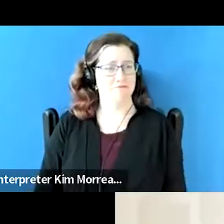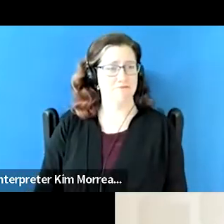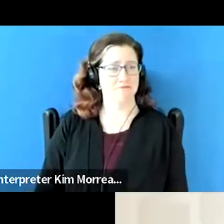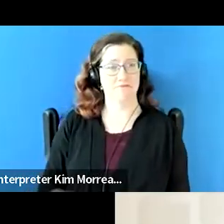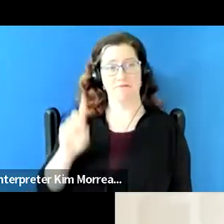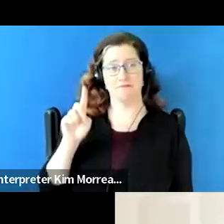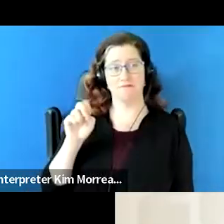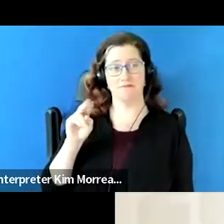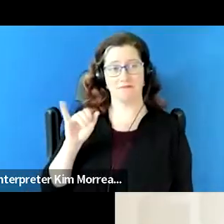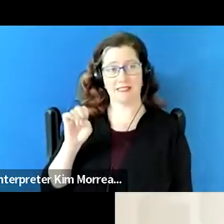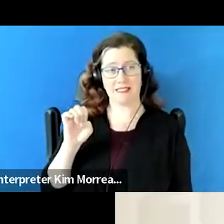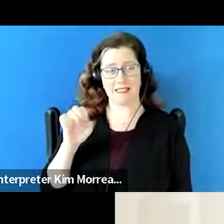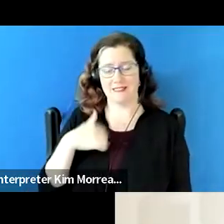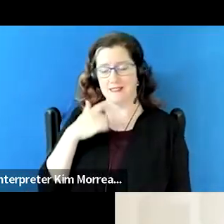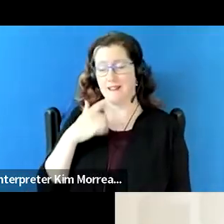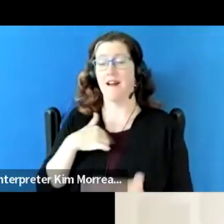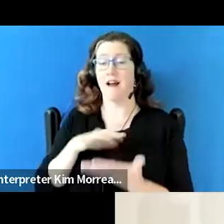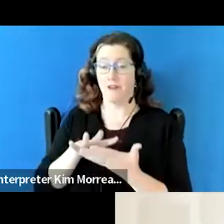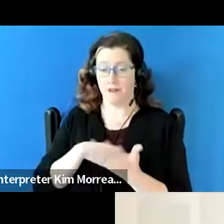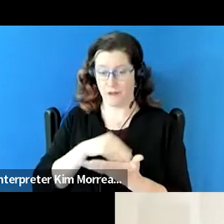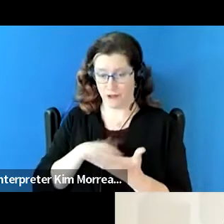I've learned that although we've had all these challenges